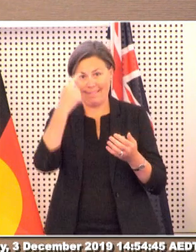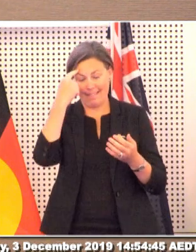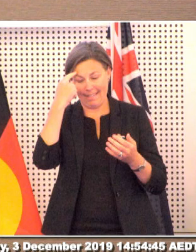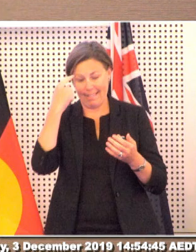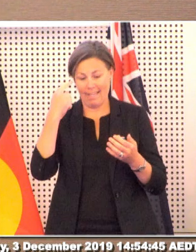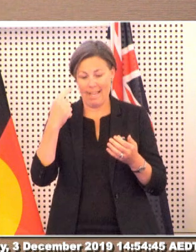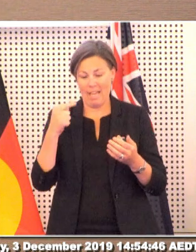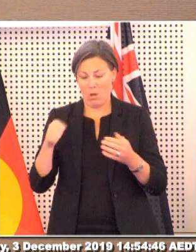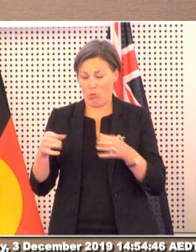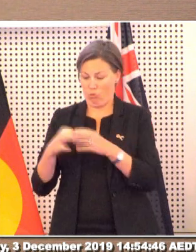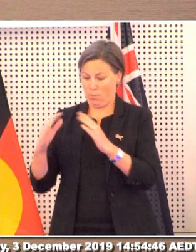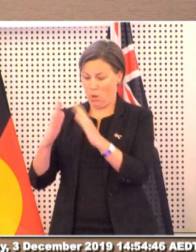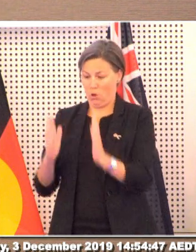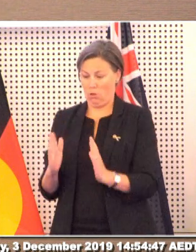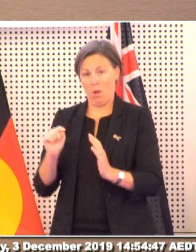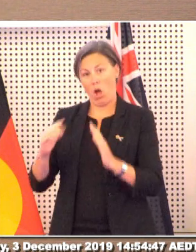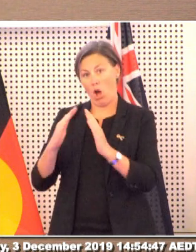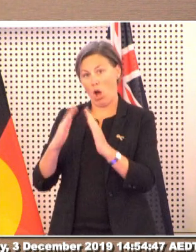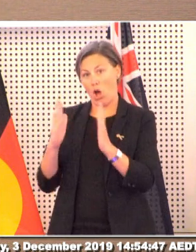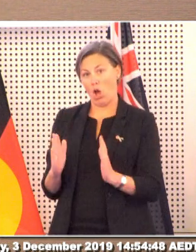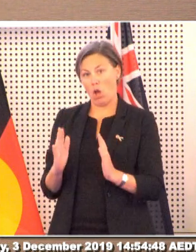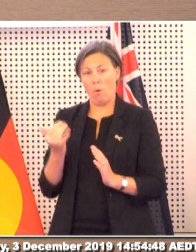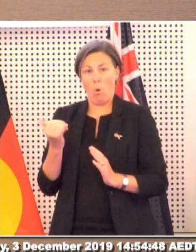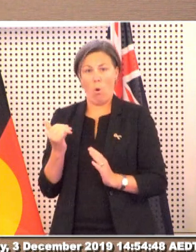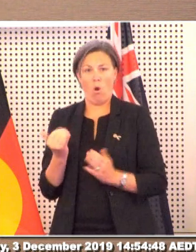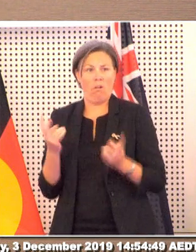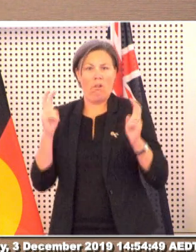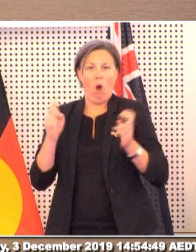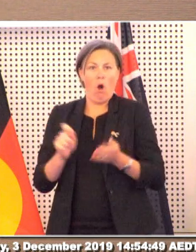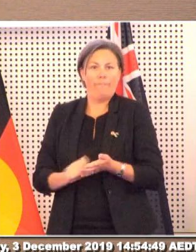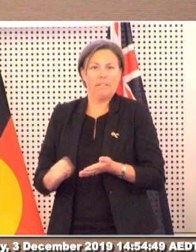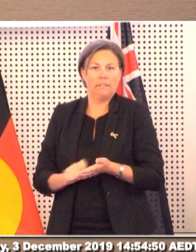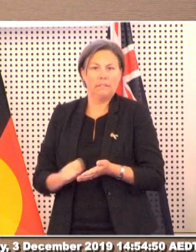or is it a workplace. So what are the issues that arise there?